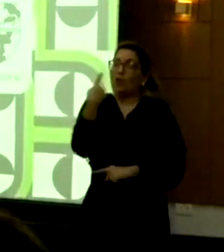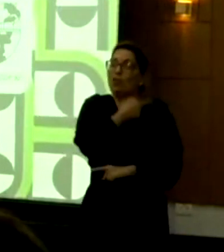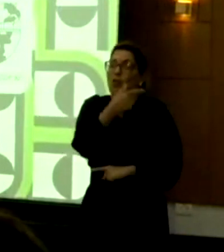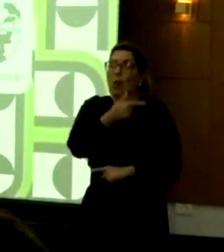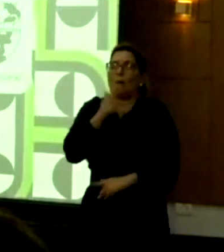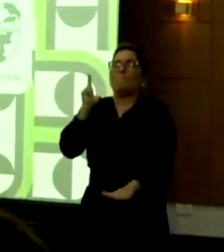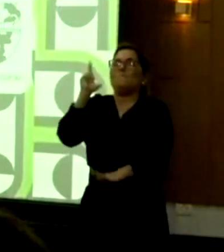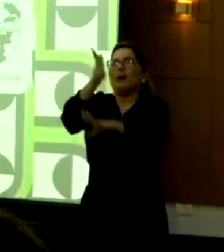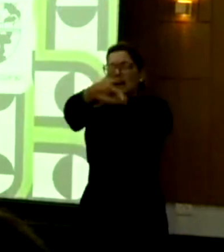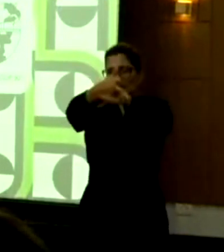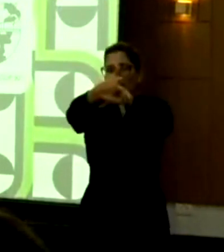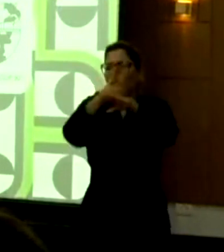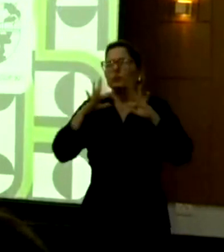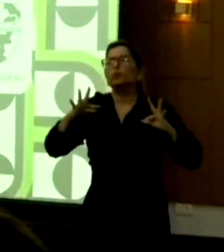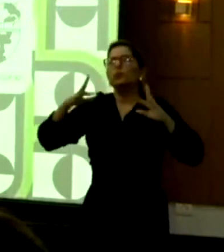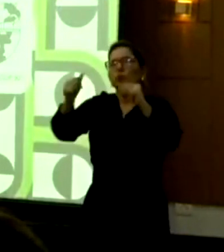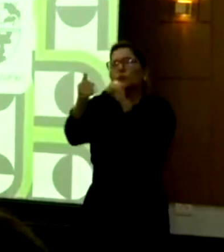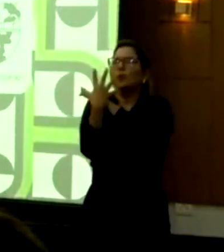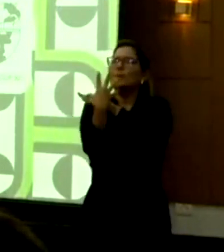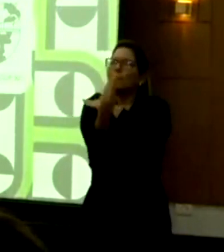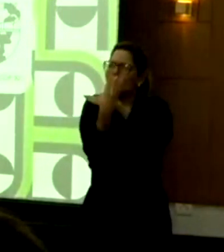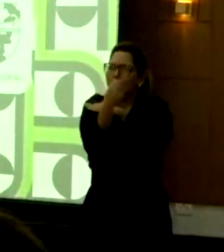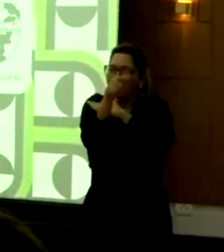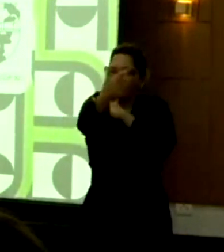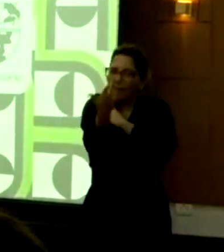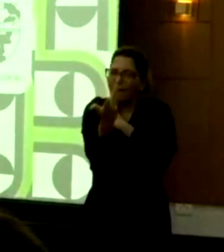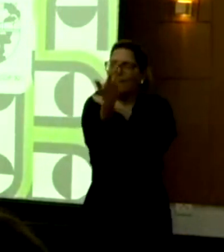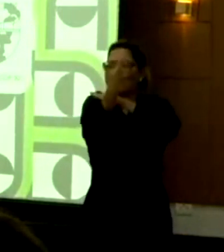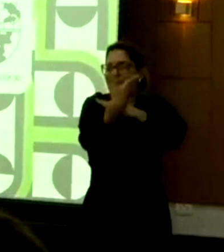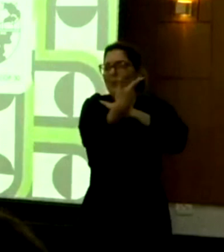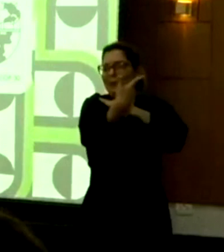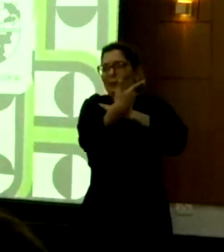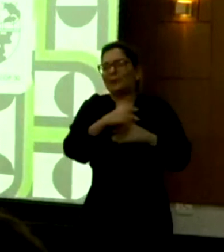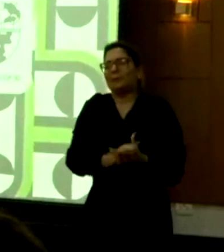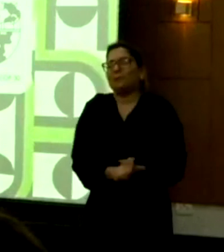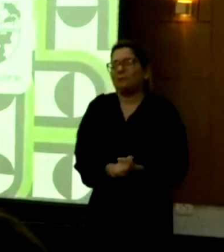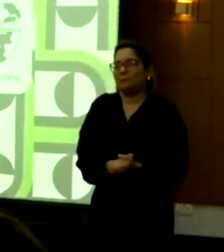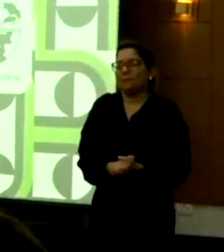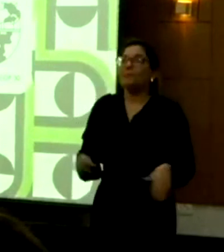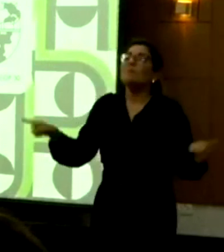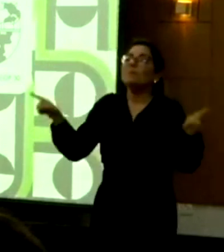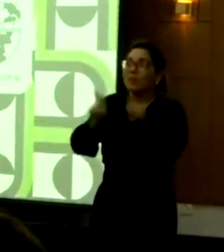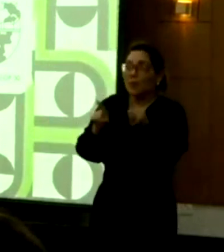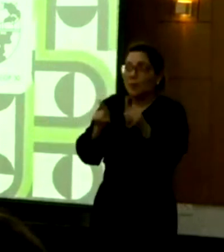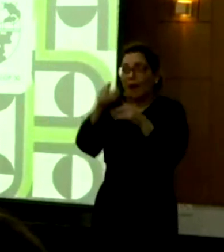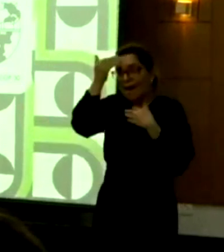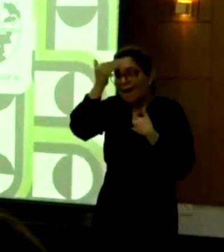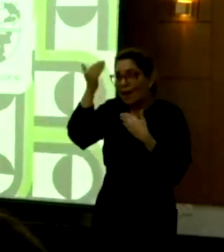and all of this is being captured by that equipment that camera we also greet here this morning